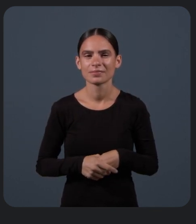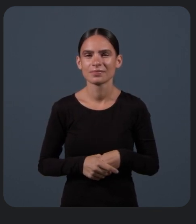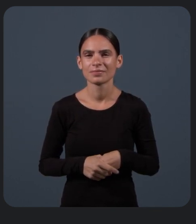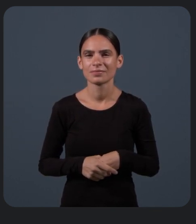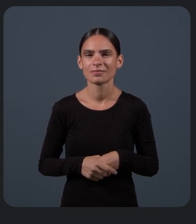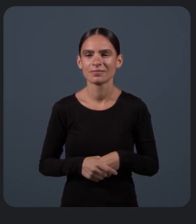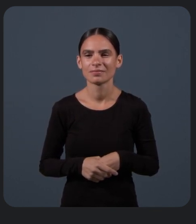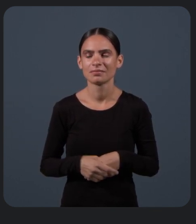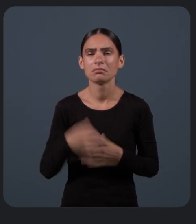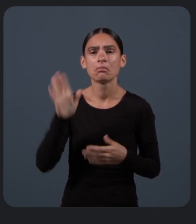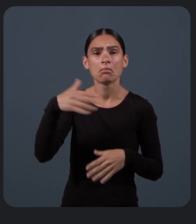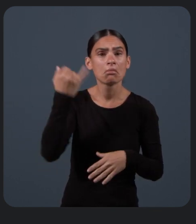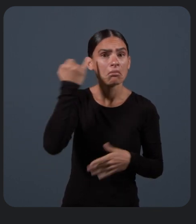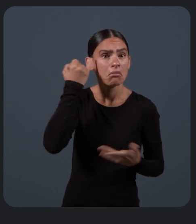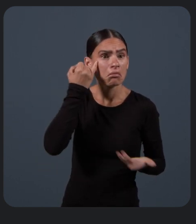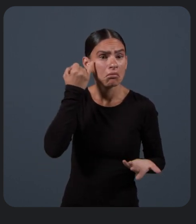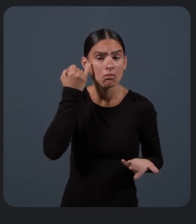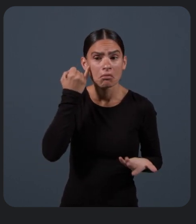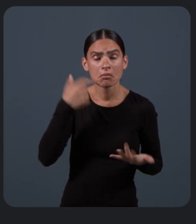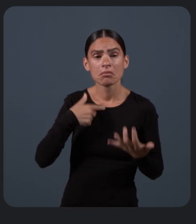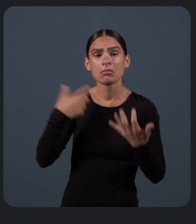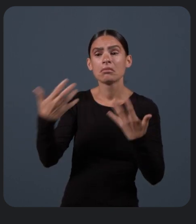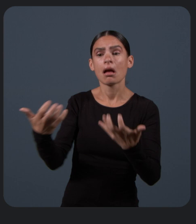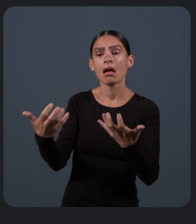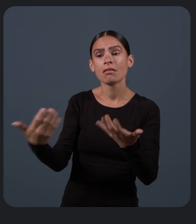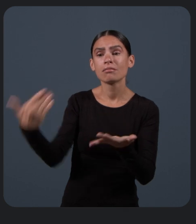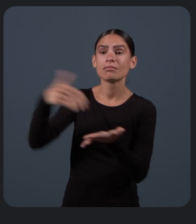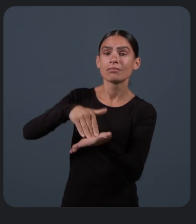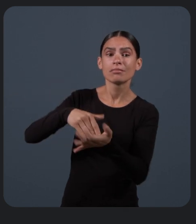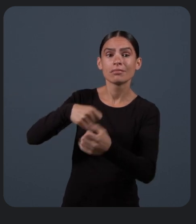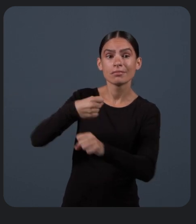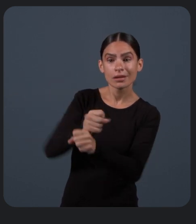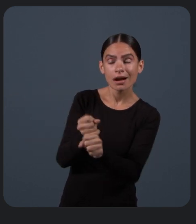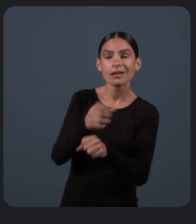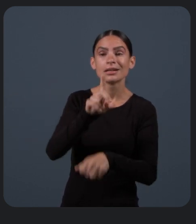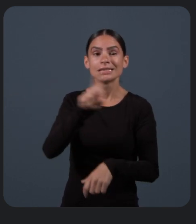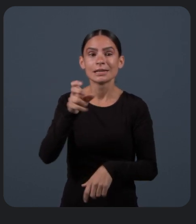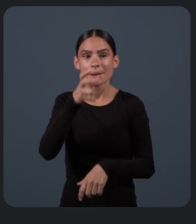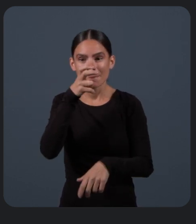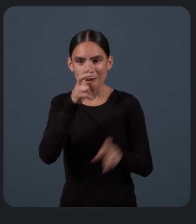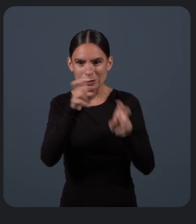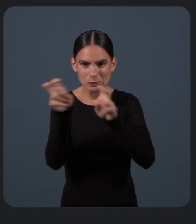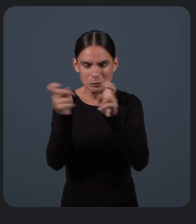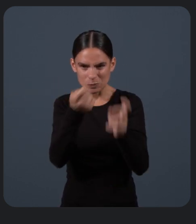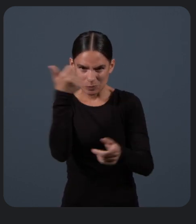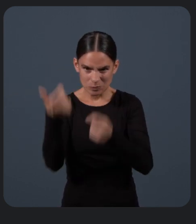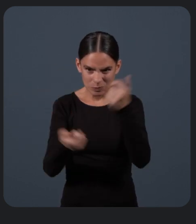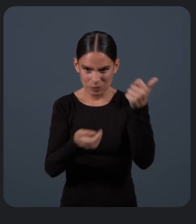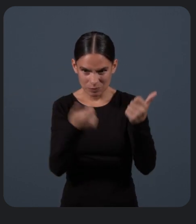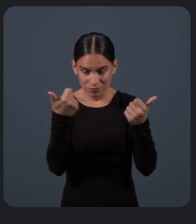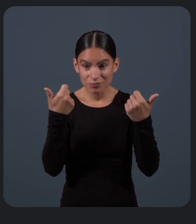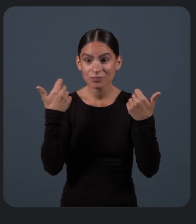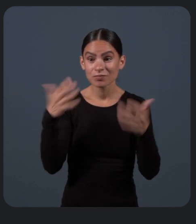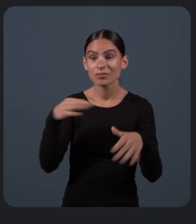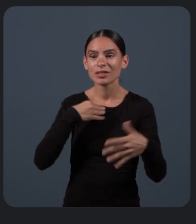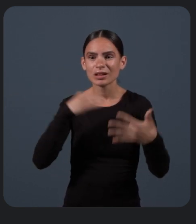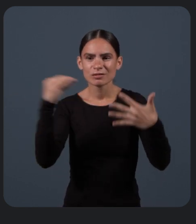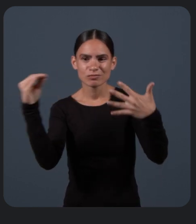And if I want to reproduce and debug the issue locally, I just set my breakpoint in the code and deploy